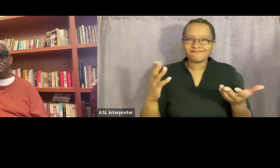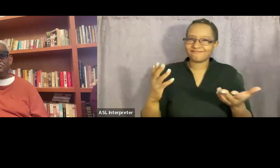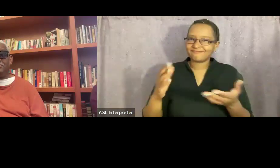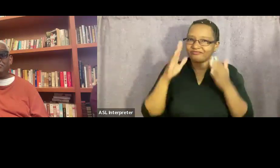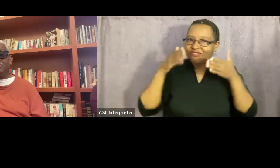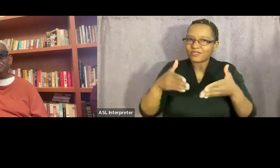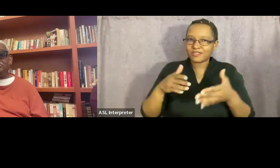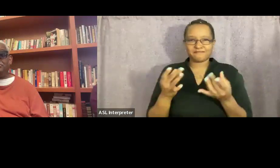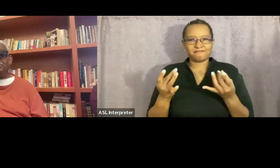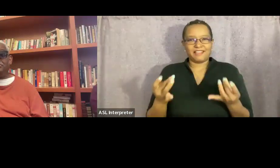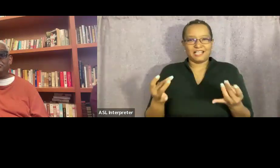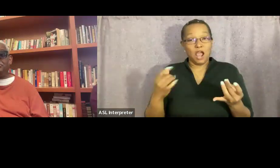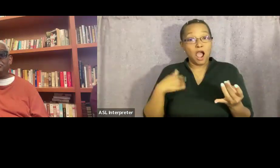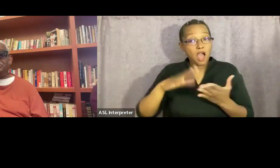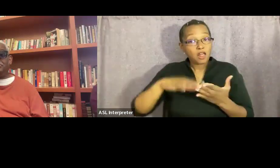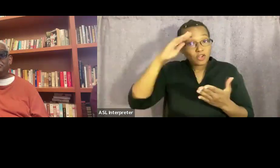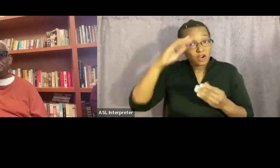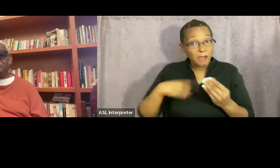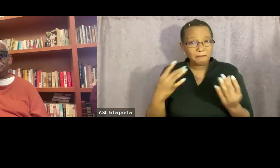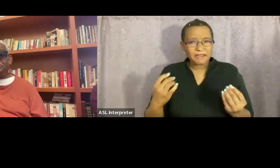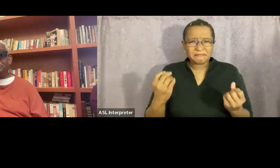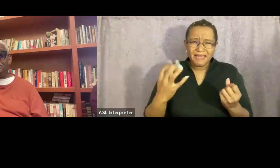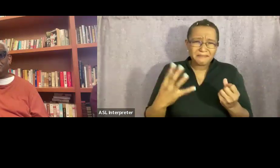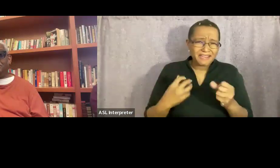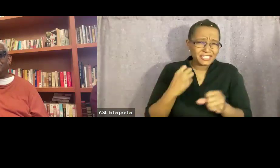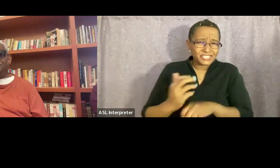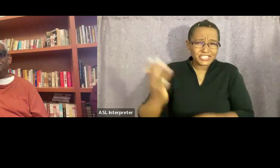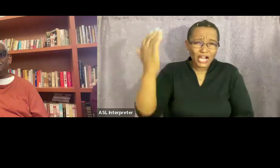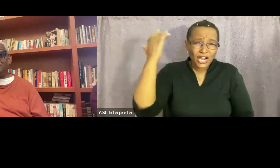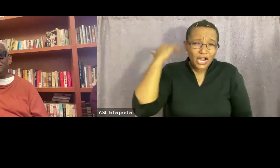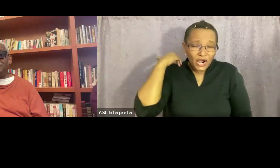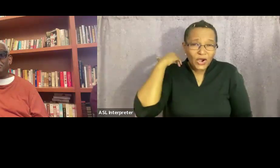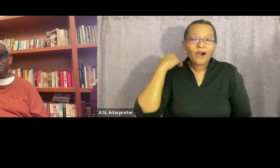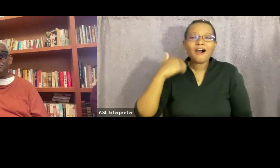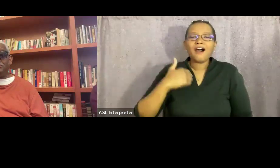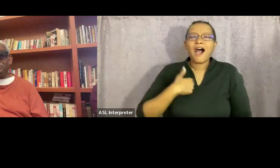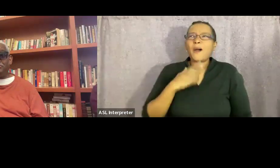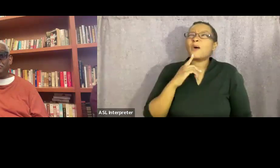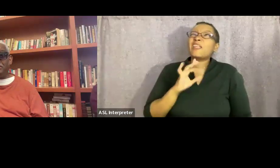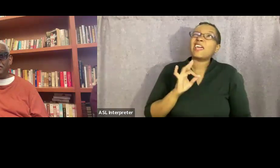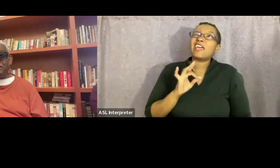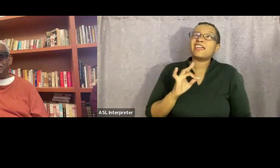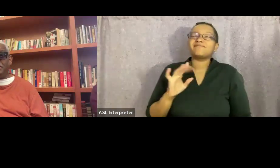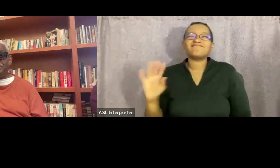I learned about meditation years and years and years ago when I was 8 or 9 years old. I had